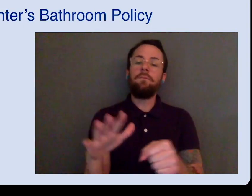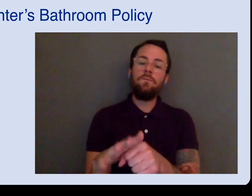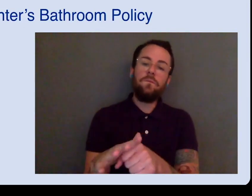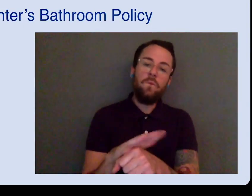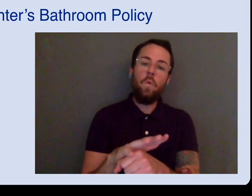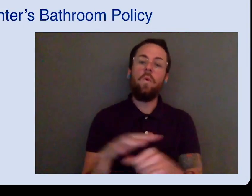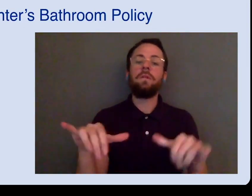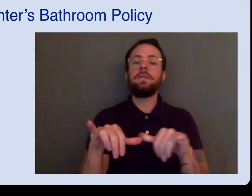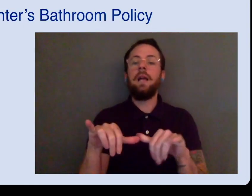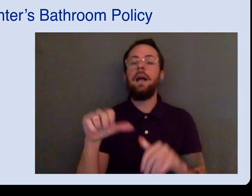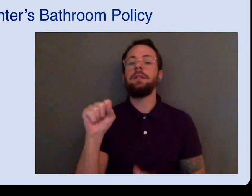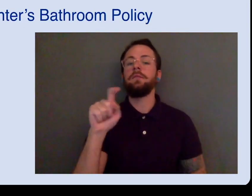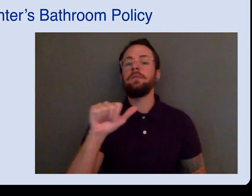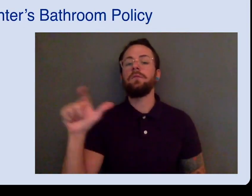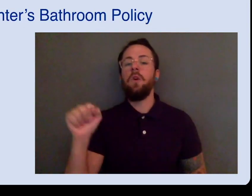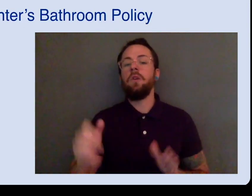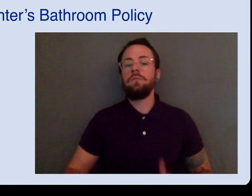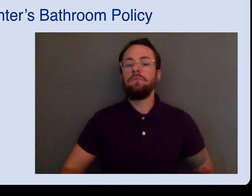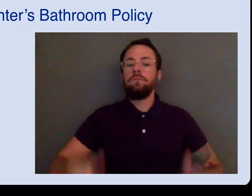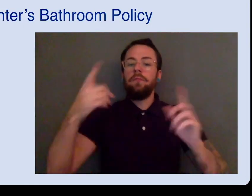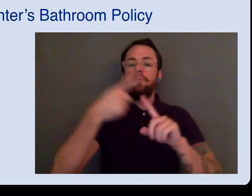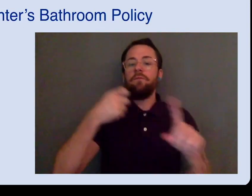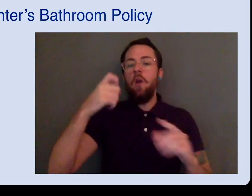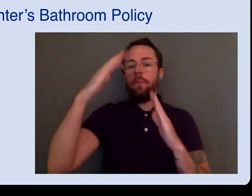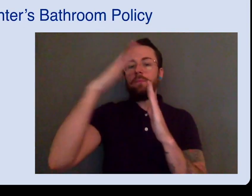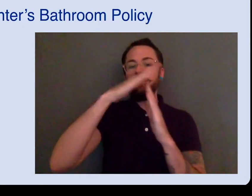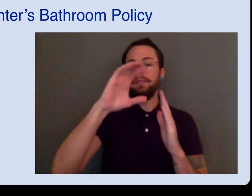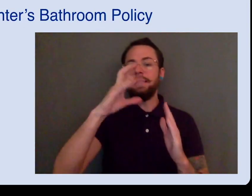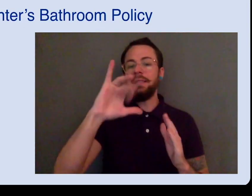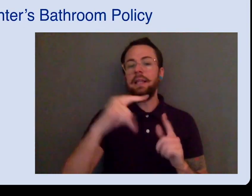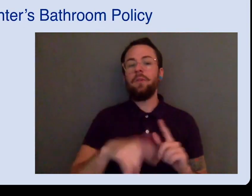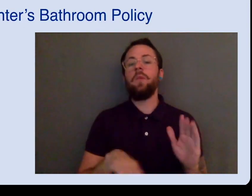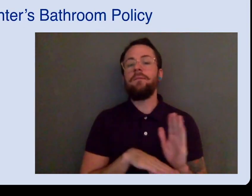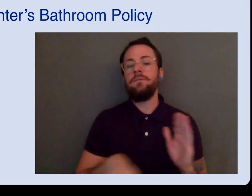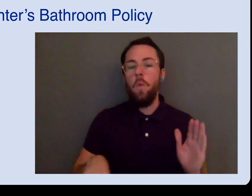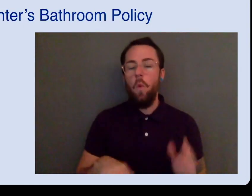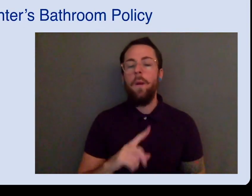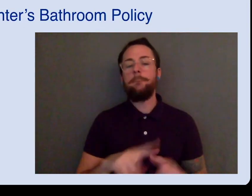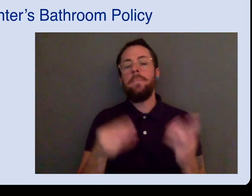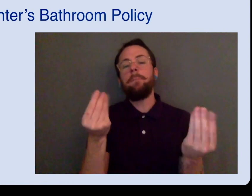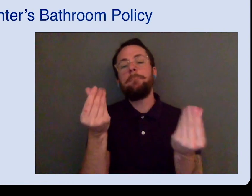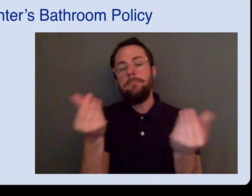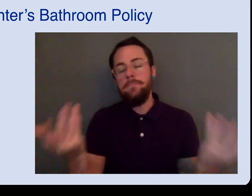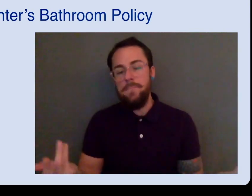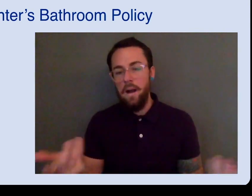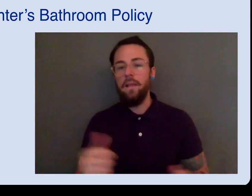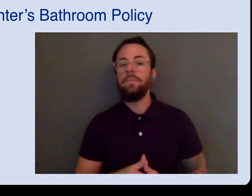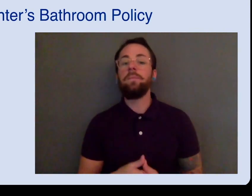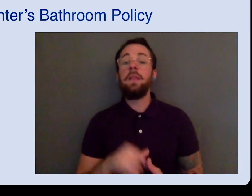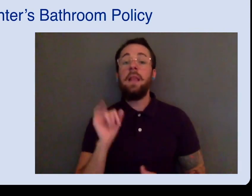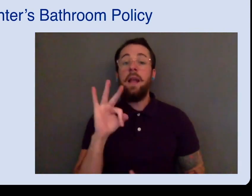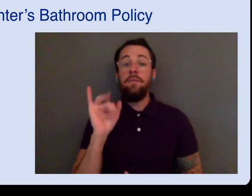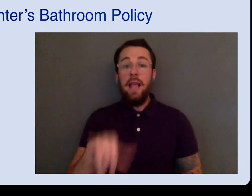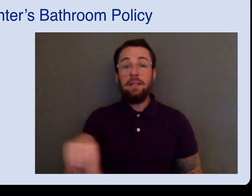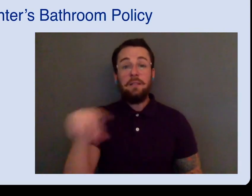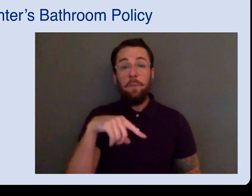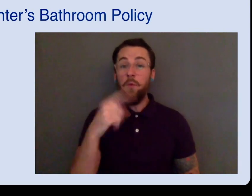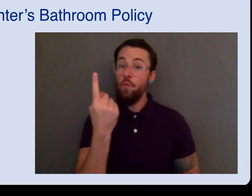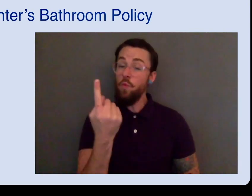In the long term, we would like to make all of the bathroom stalls, floor to ceiling enclosed cubicles.